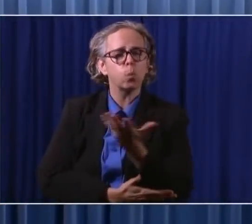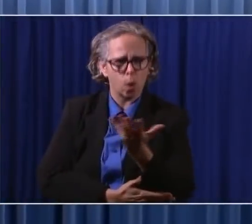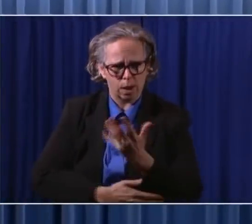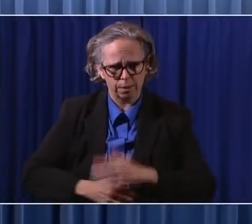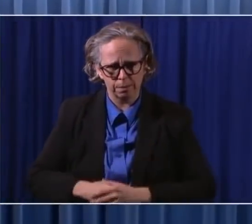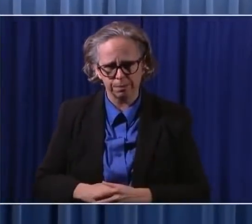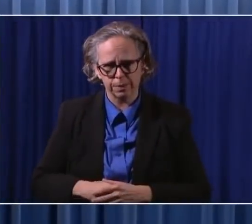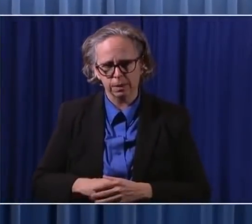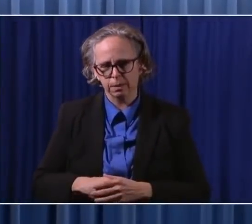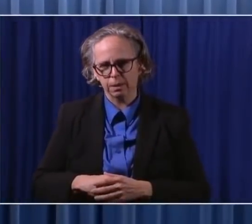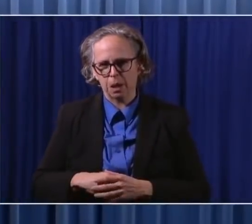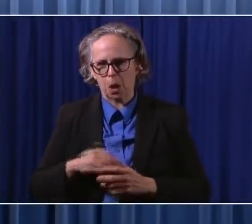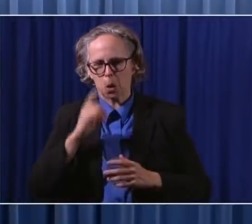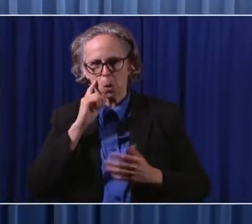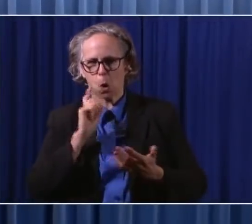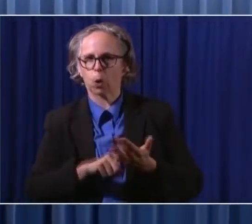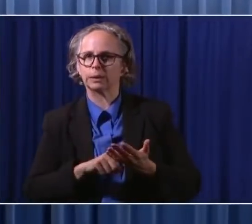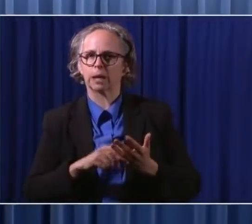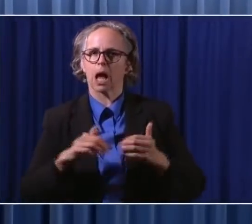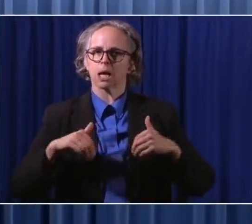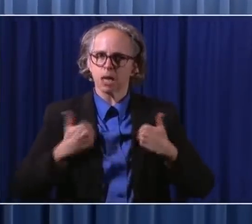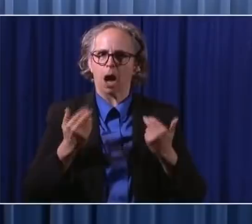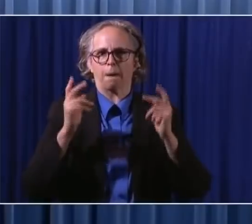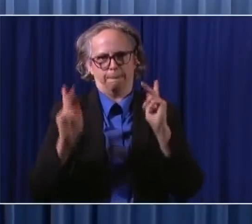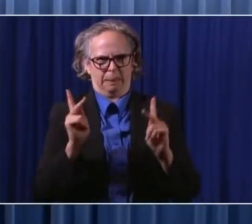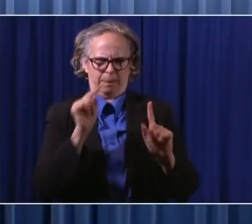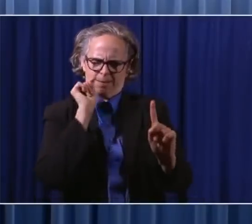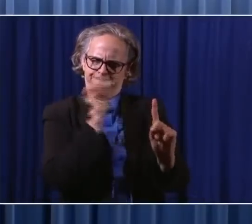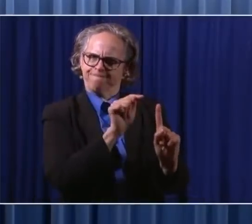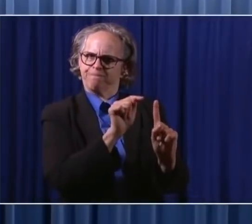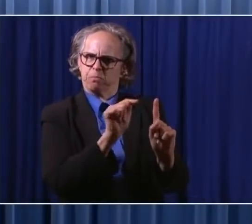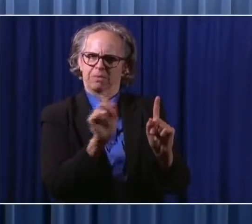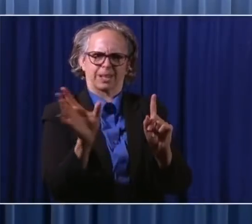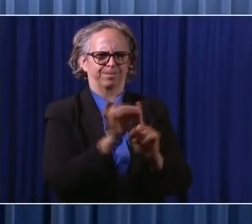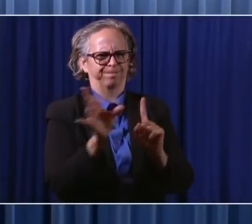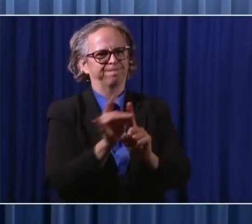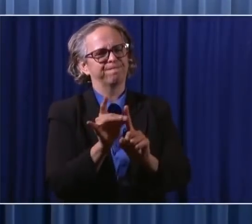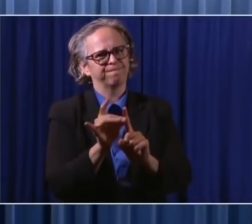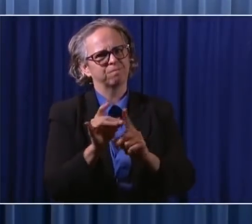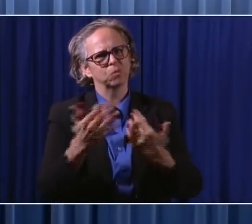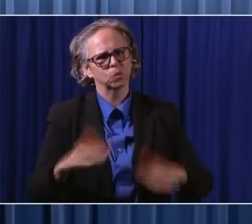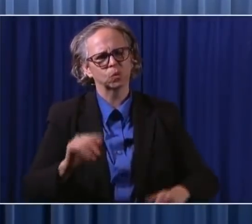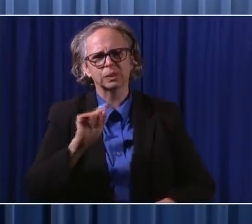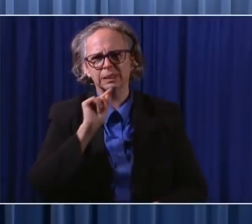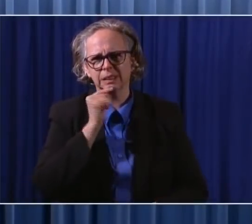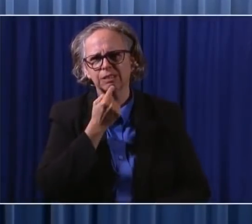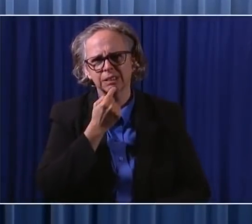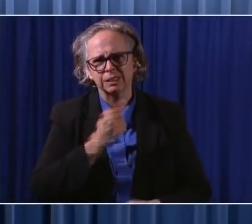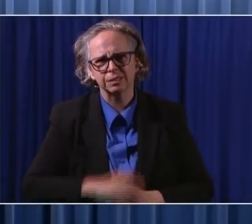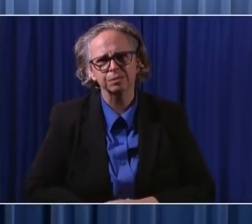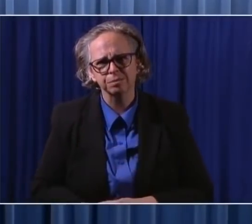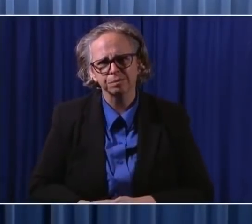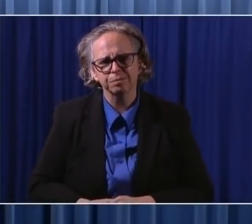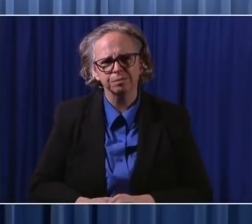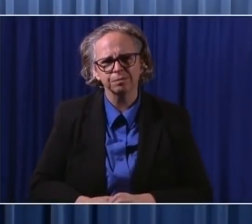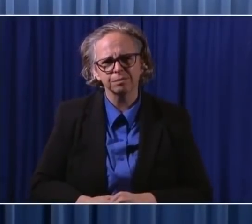, I SAW A STORY OVER THE WEEKEND . THEY WERE TALKING ABOUT THE TREND NATIONWIDE OF HAVING MORE